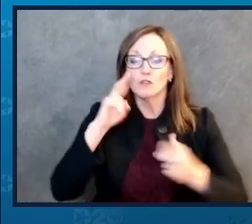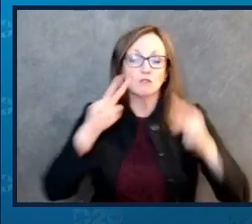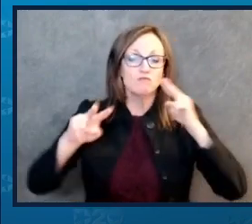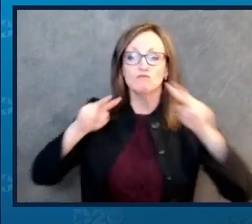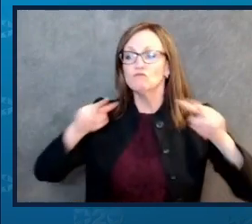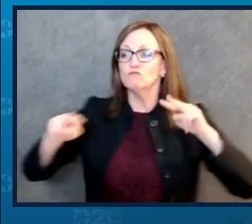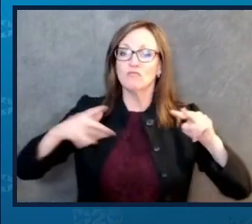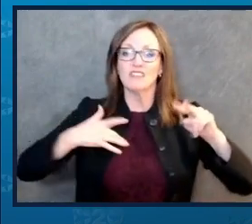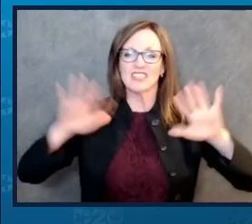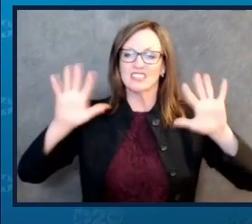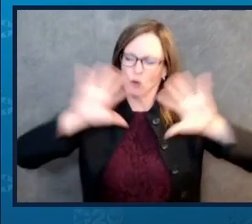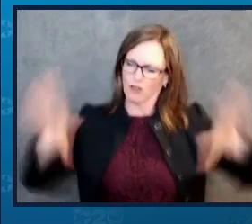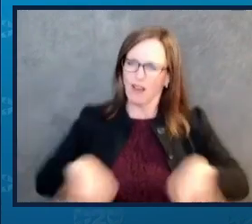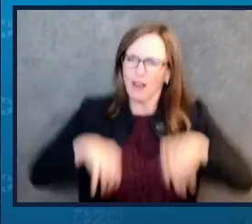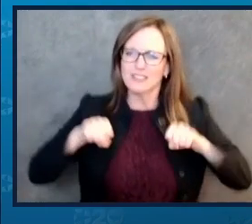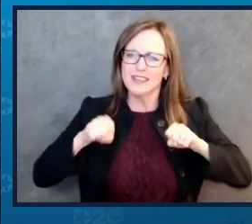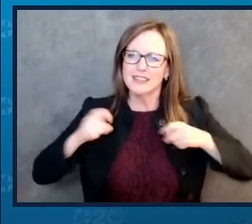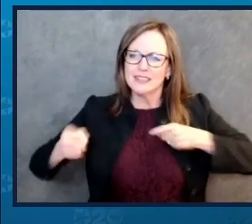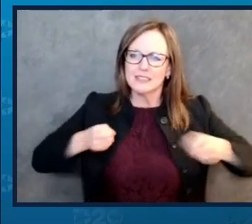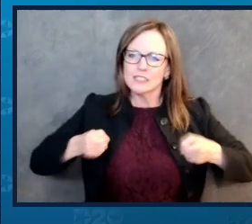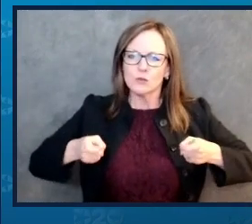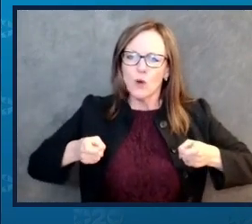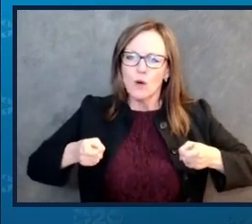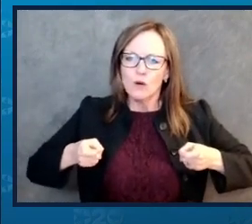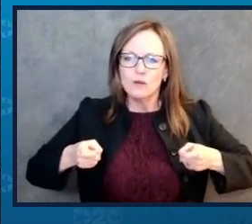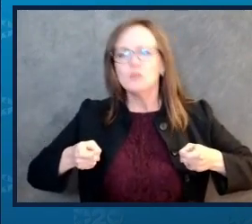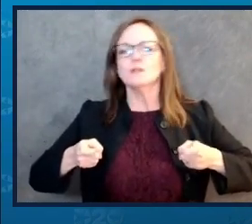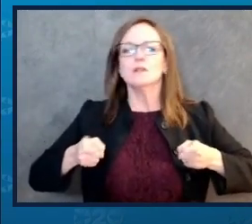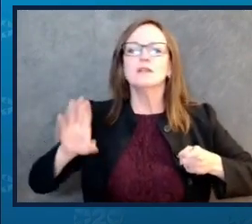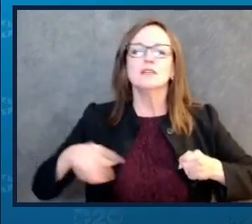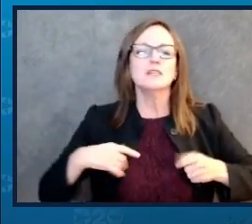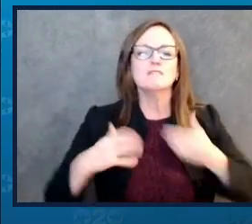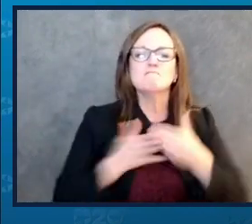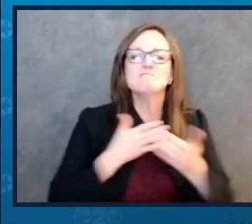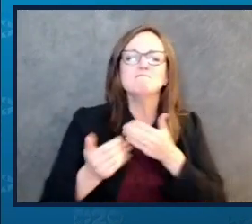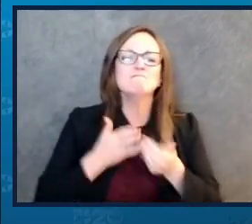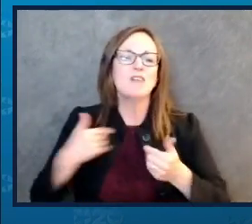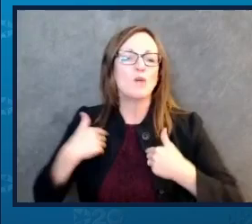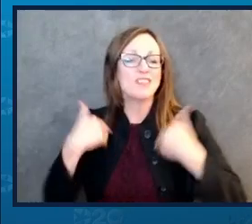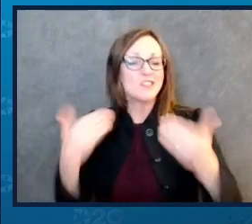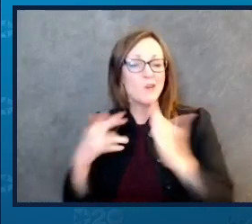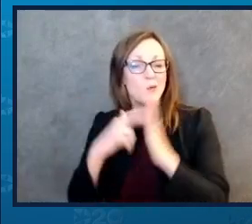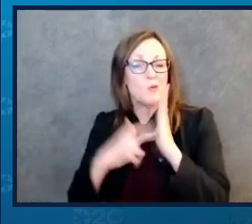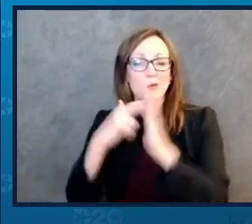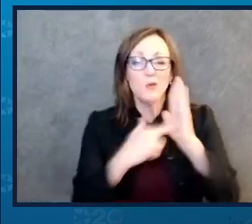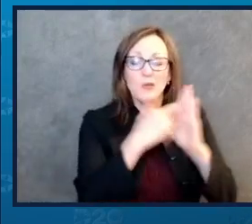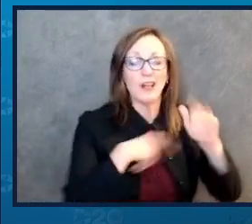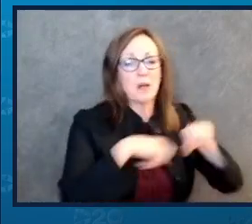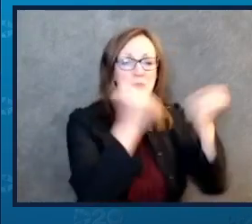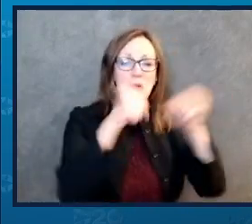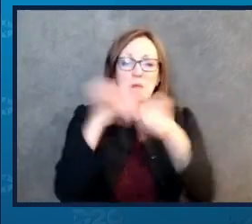SHE WAS CALLED INSTIGATOR, A